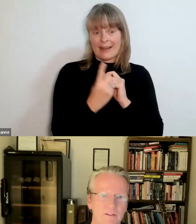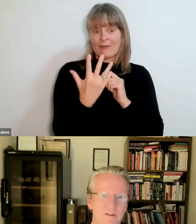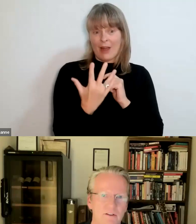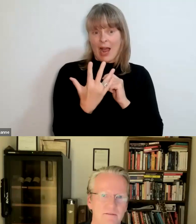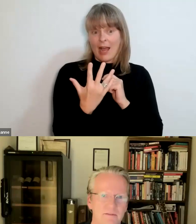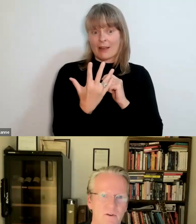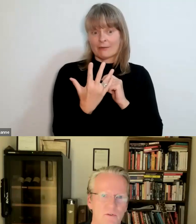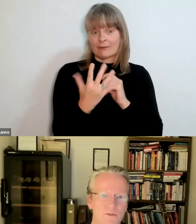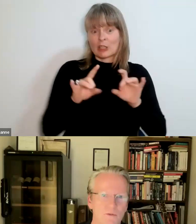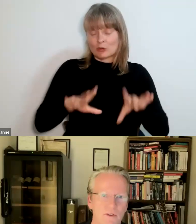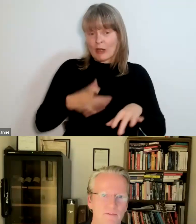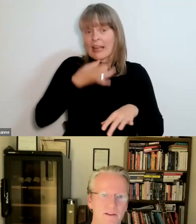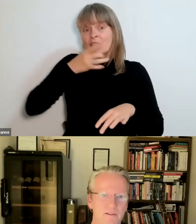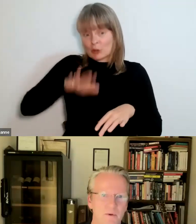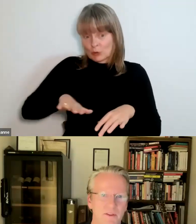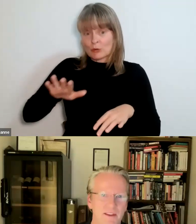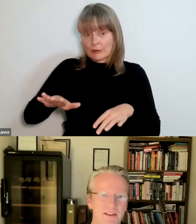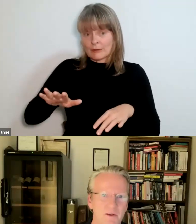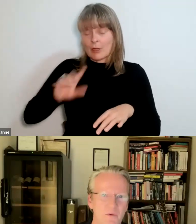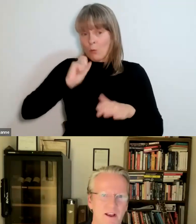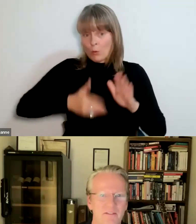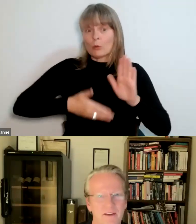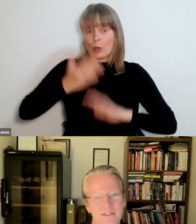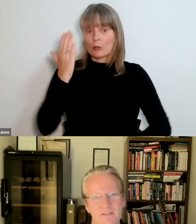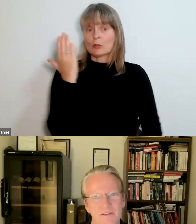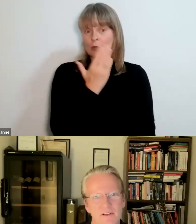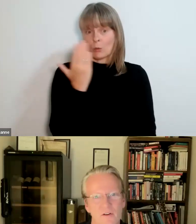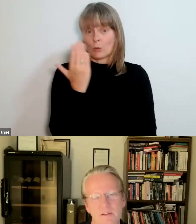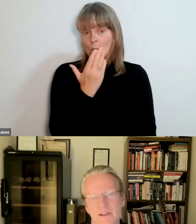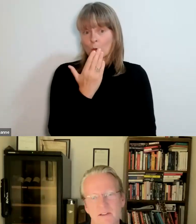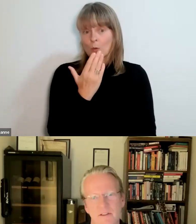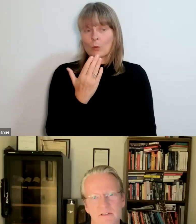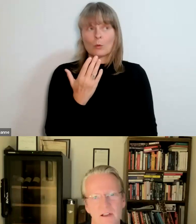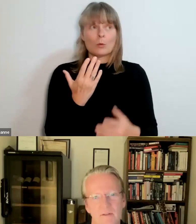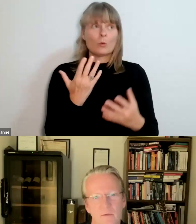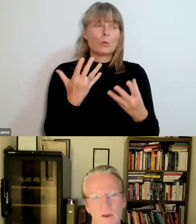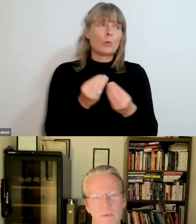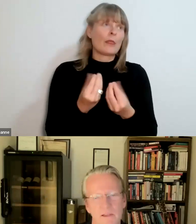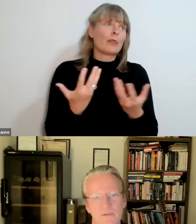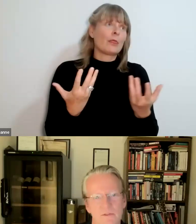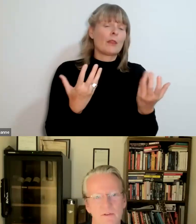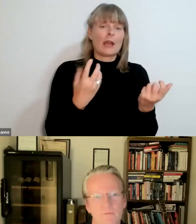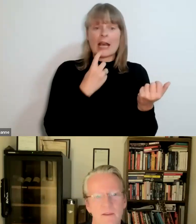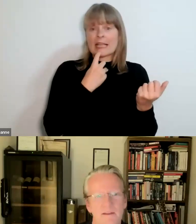it is interesting, that Sharon said earlier that one in five Australian children go to school